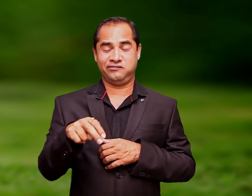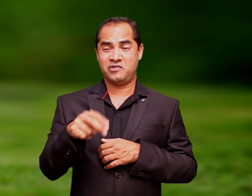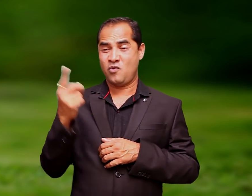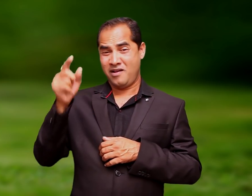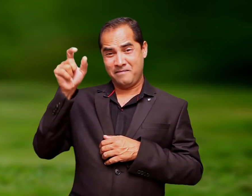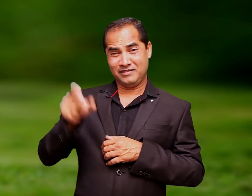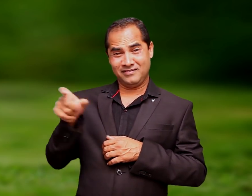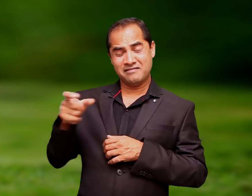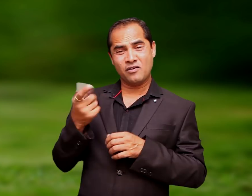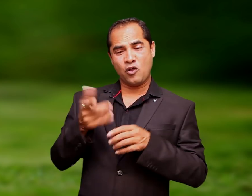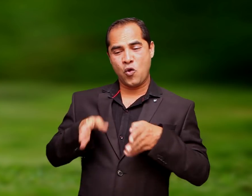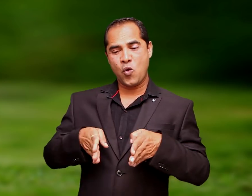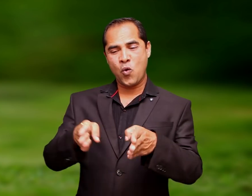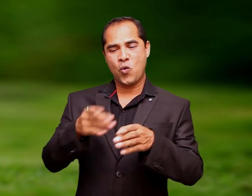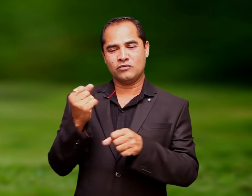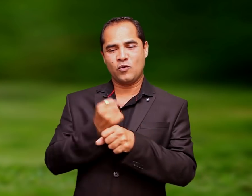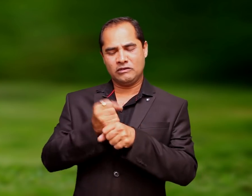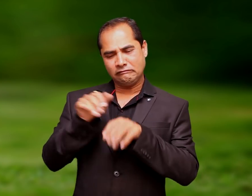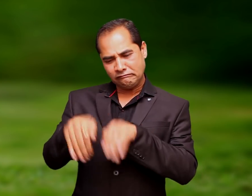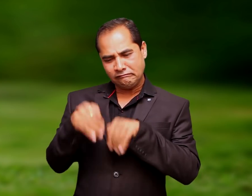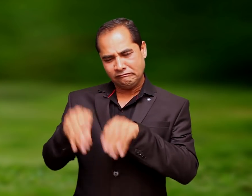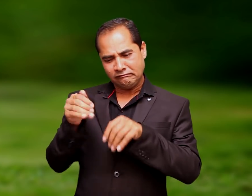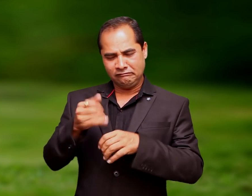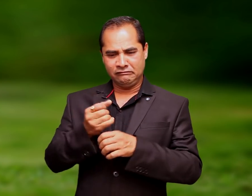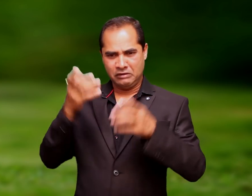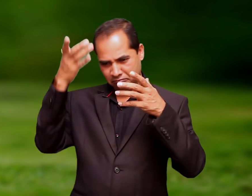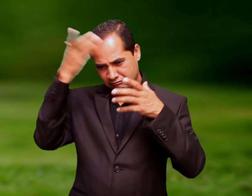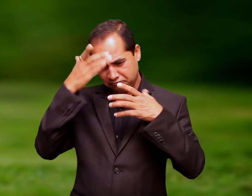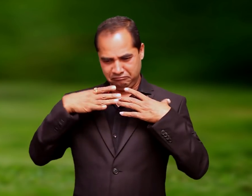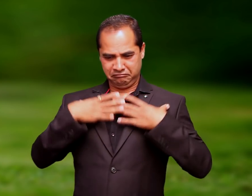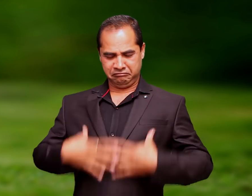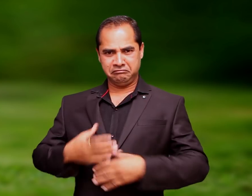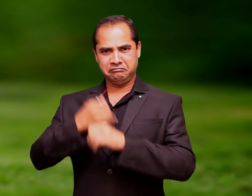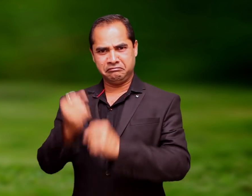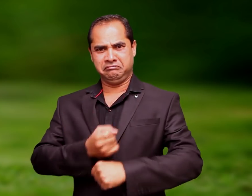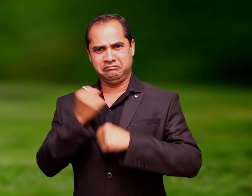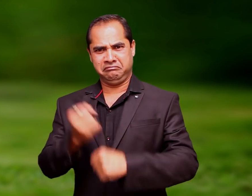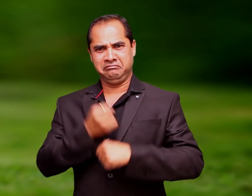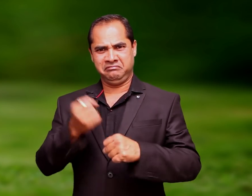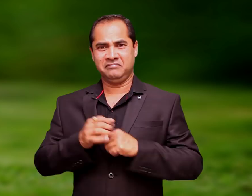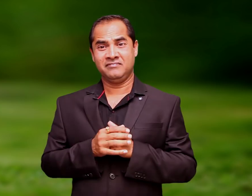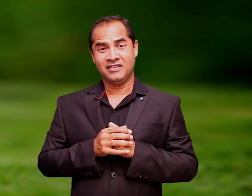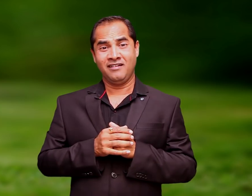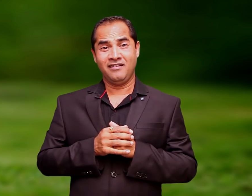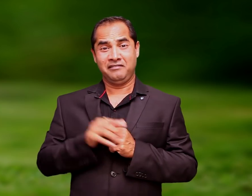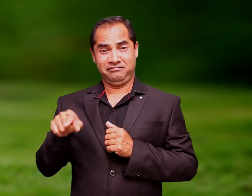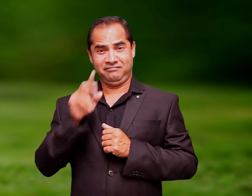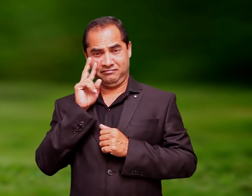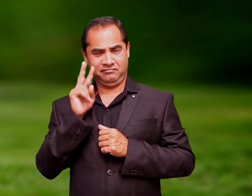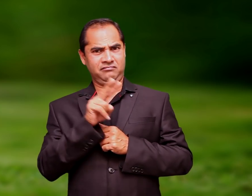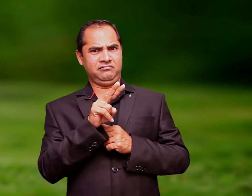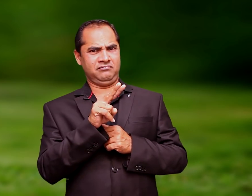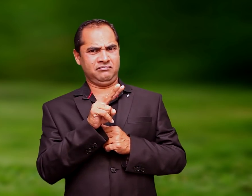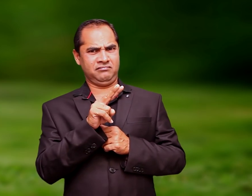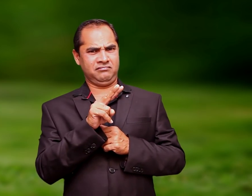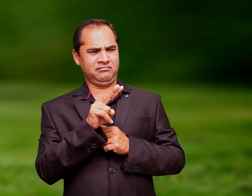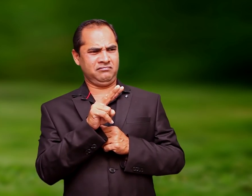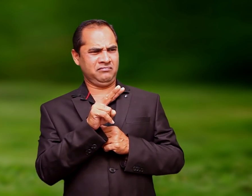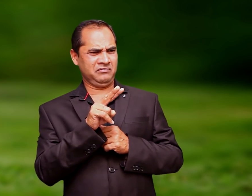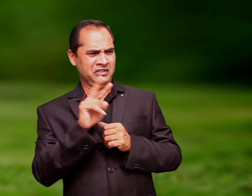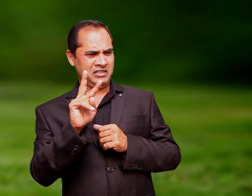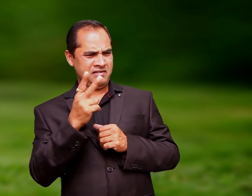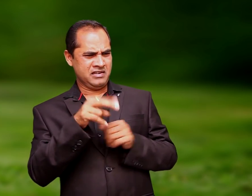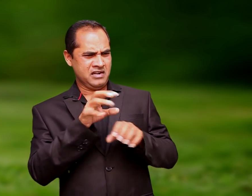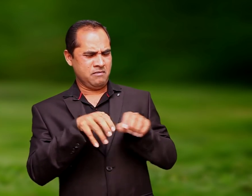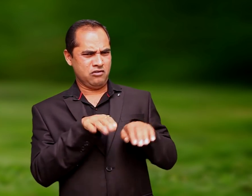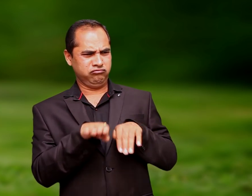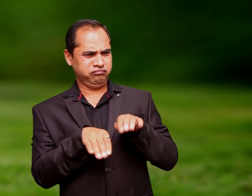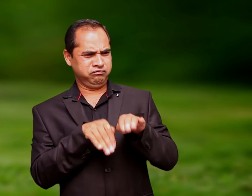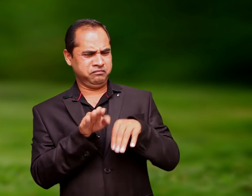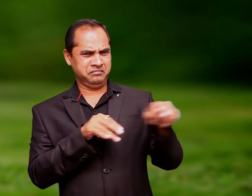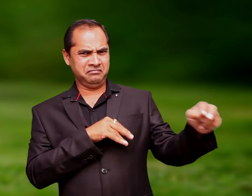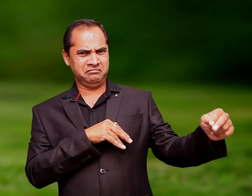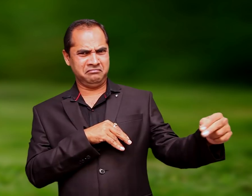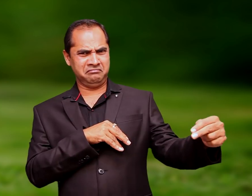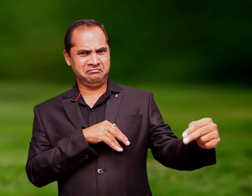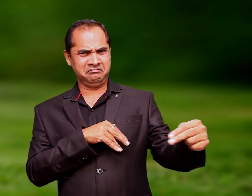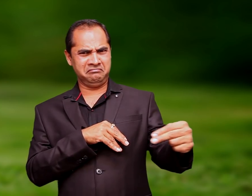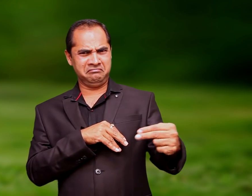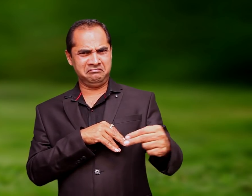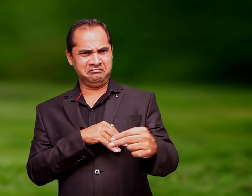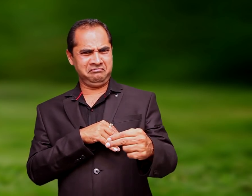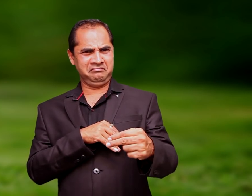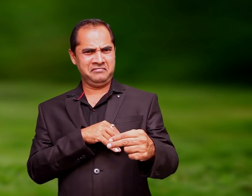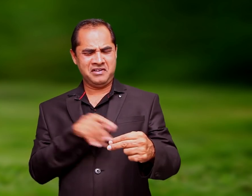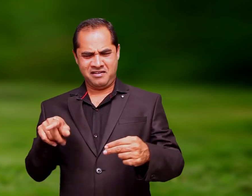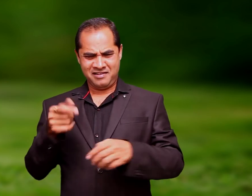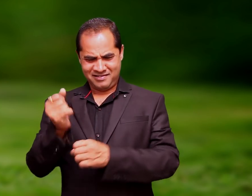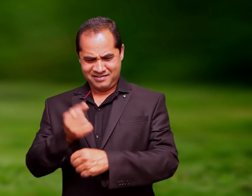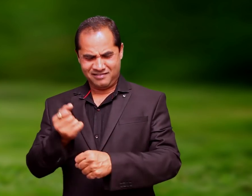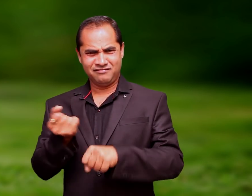when a labourer was digging his hole in the street. On seeing the animal he